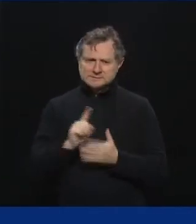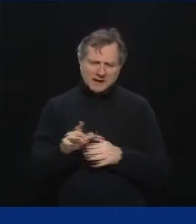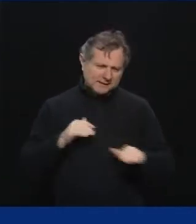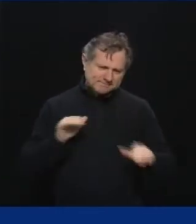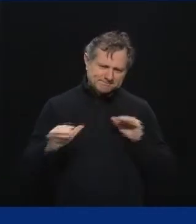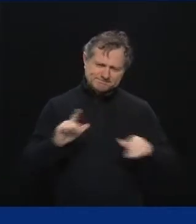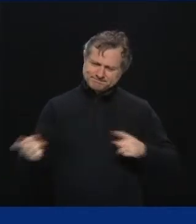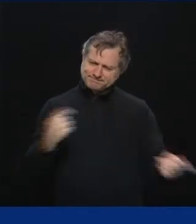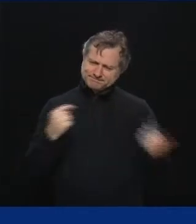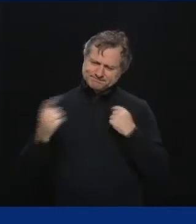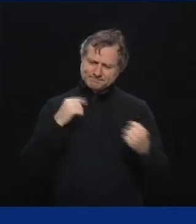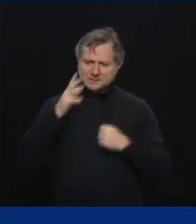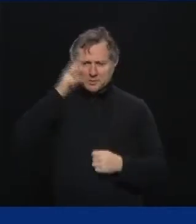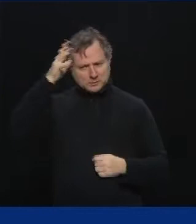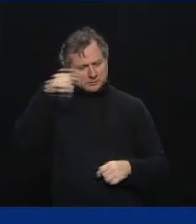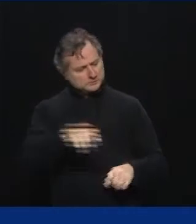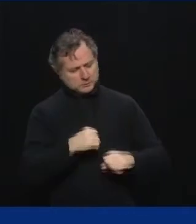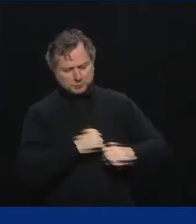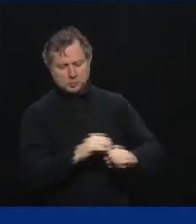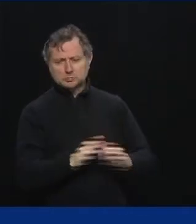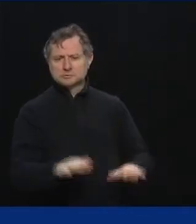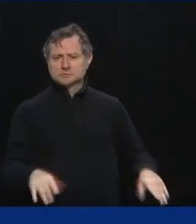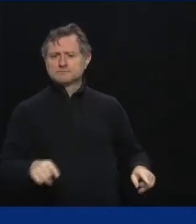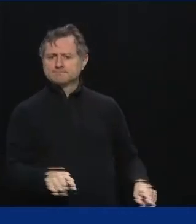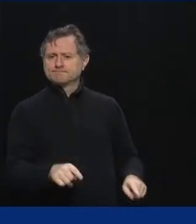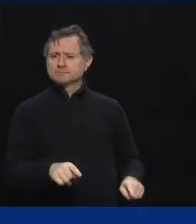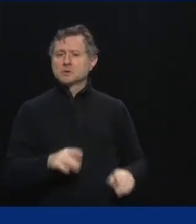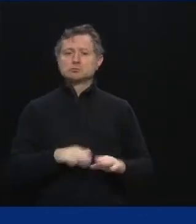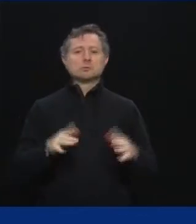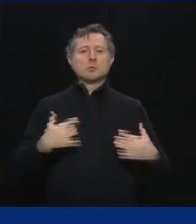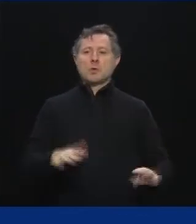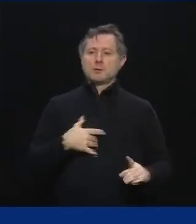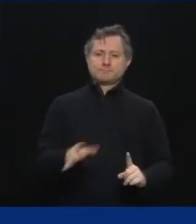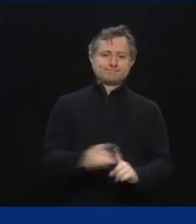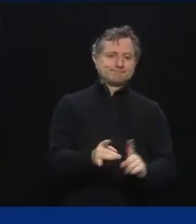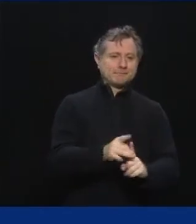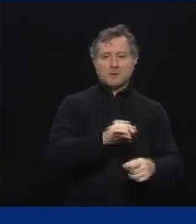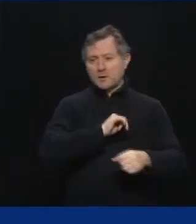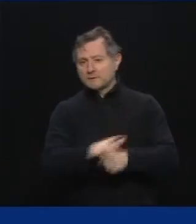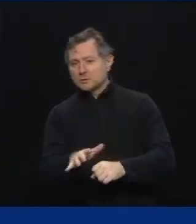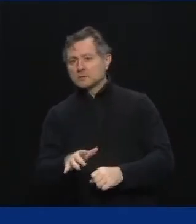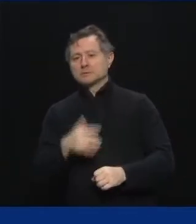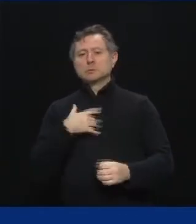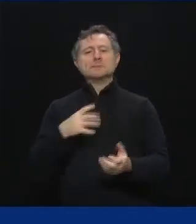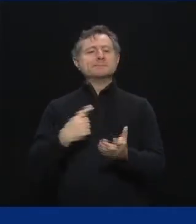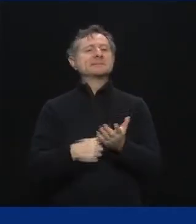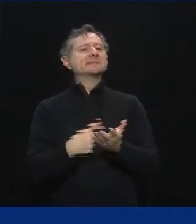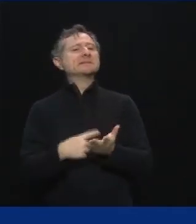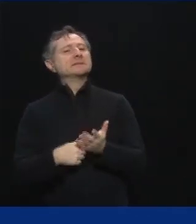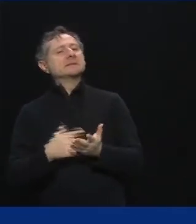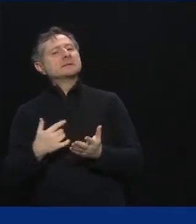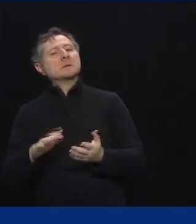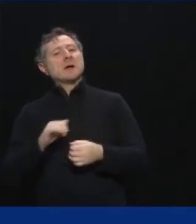AS WELL. I'M GOING TO CONTINUE MY WEEKLY CALL TO PARENTS. PROTECT YOUR KIDS. YOU DO NOT WANT TO HAVE YOUR